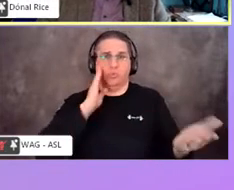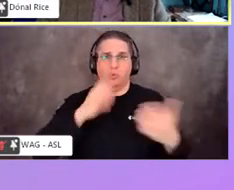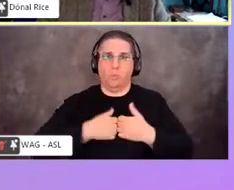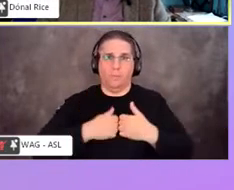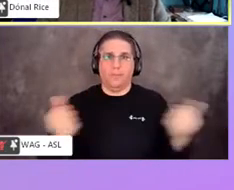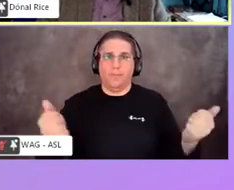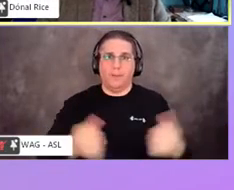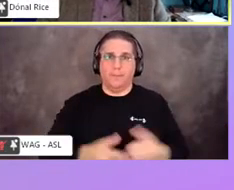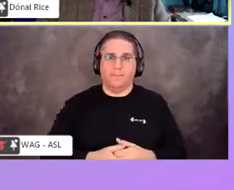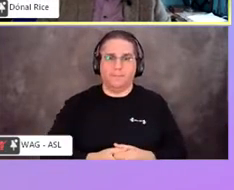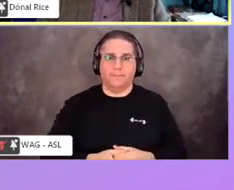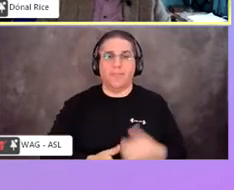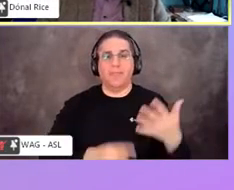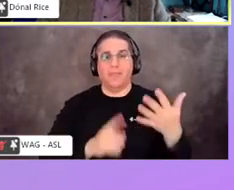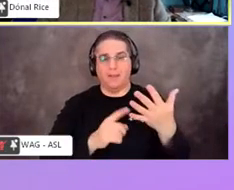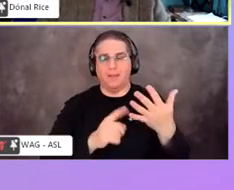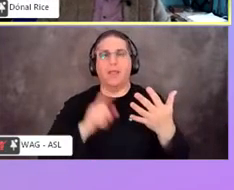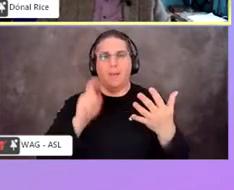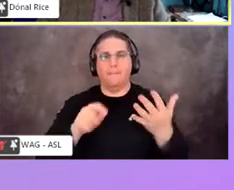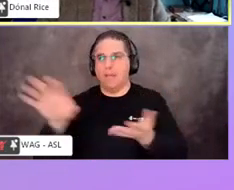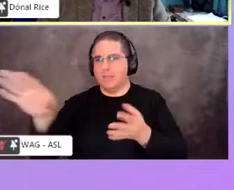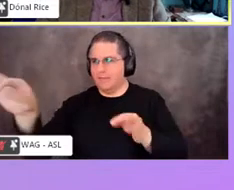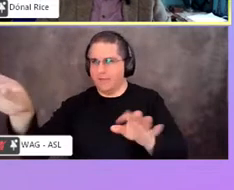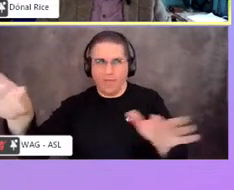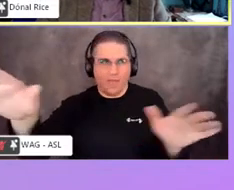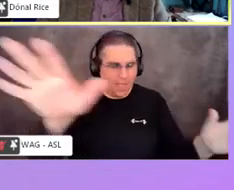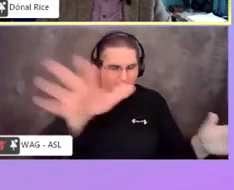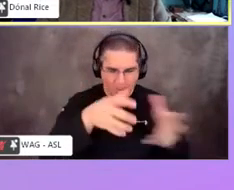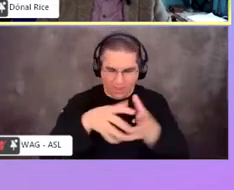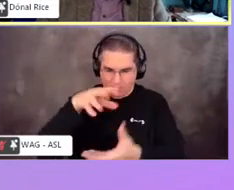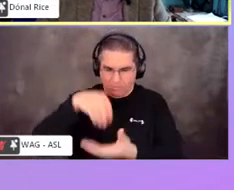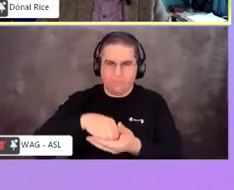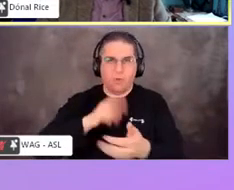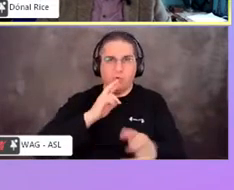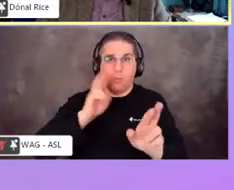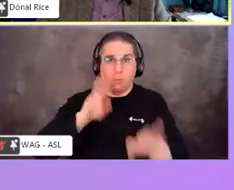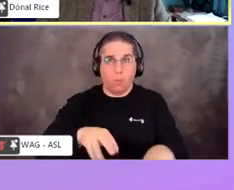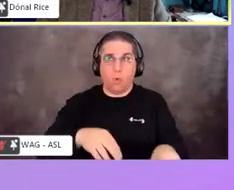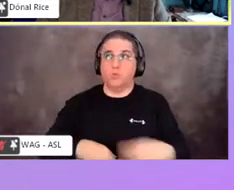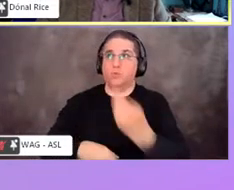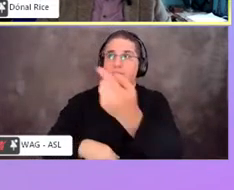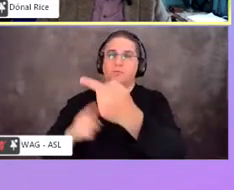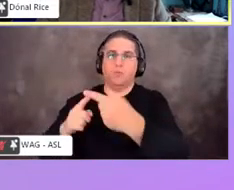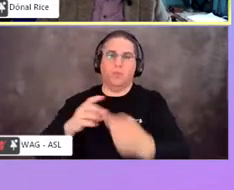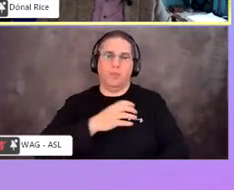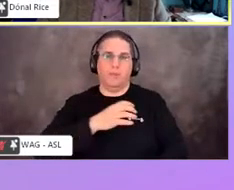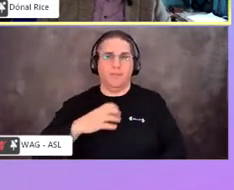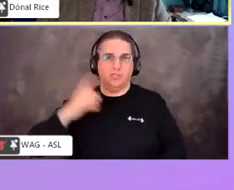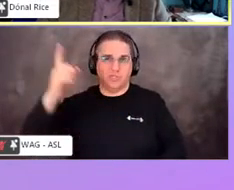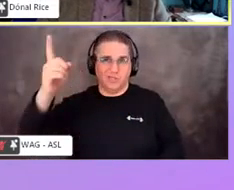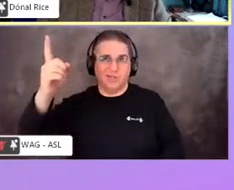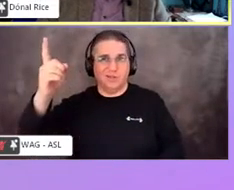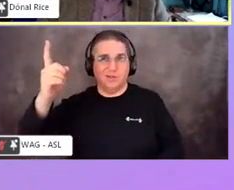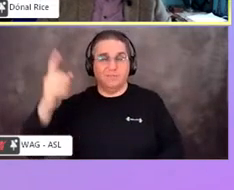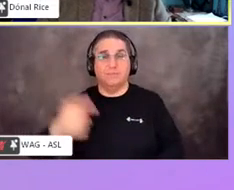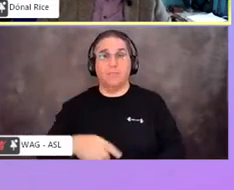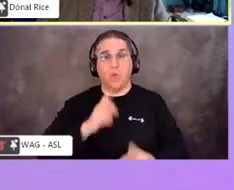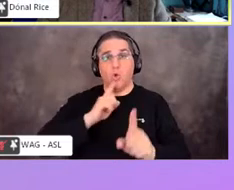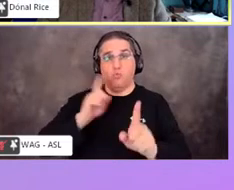all the data to regather as part of the monitoring. We are opening to answering queries about that as well. Of the